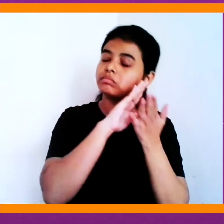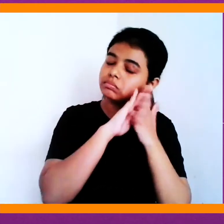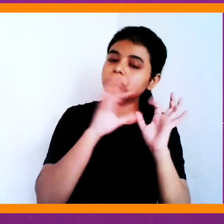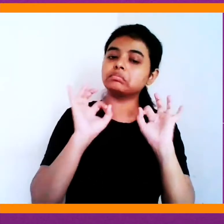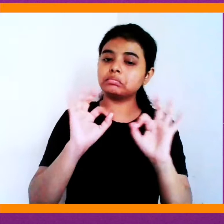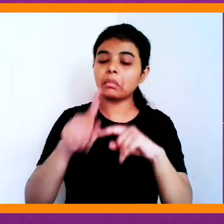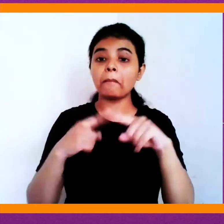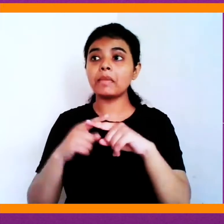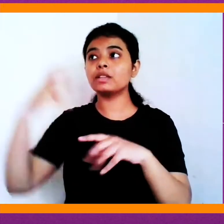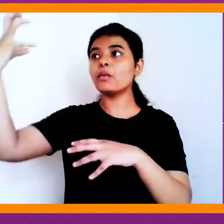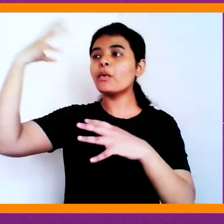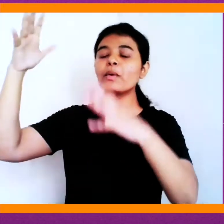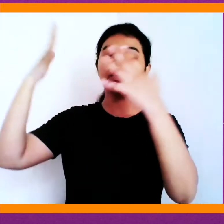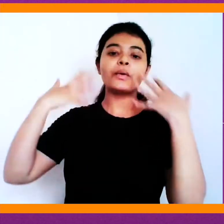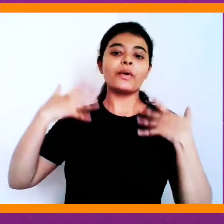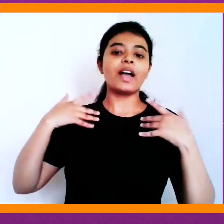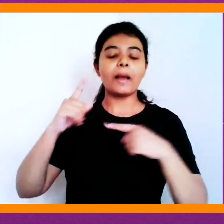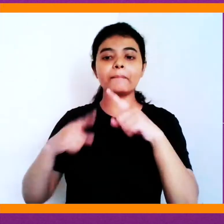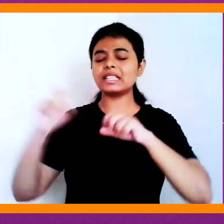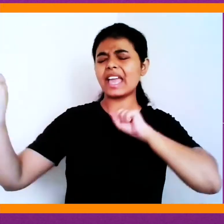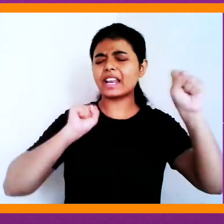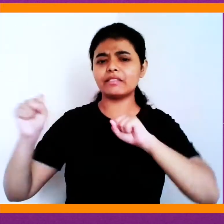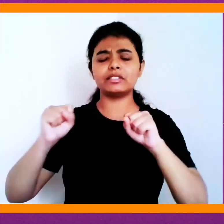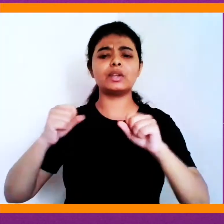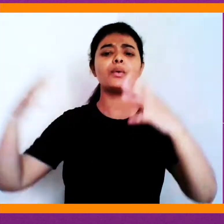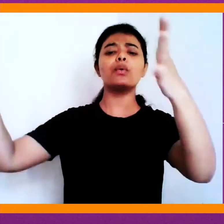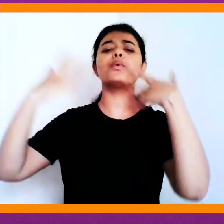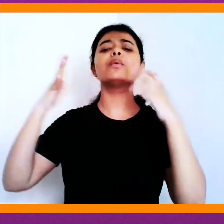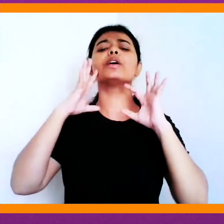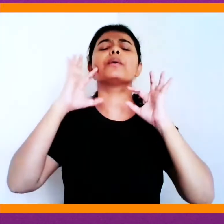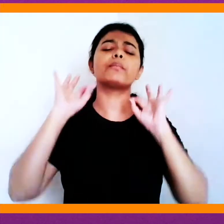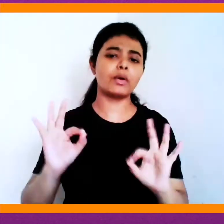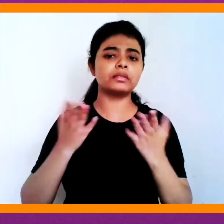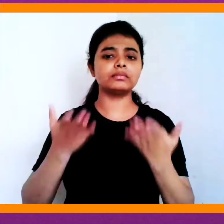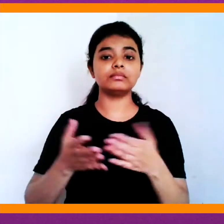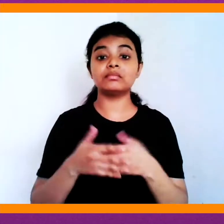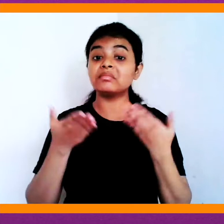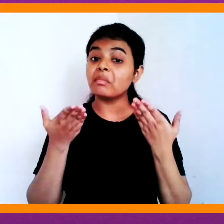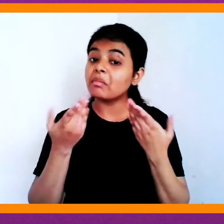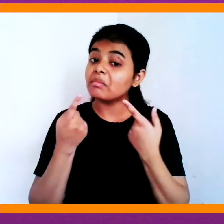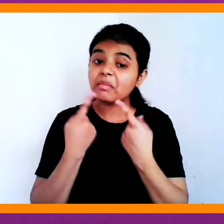a lot of sunlight a lot of open air a lot of physical activity and unfortunately from the